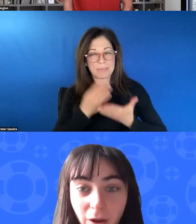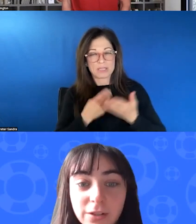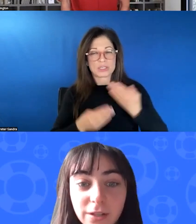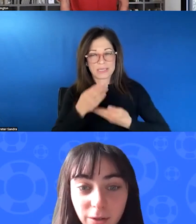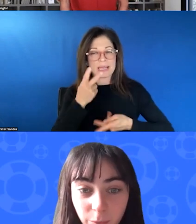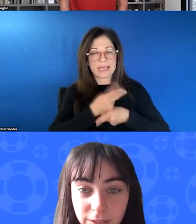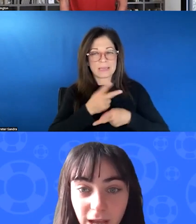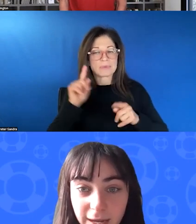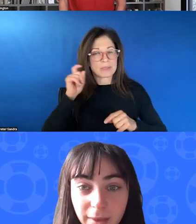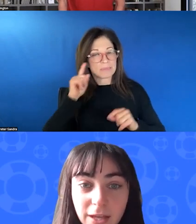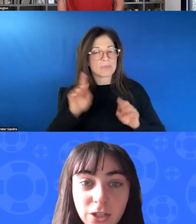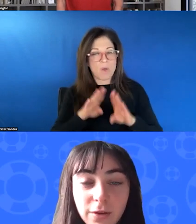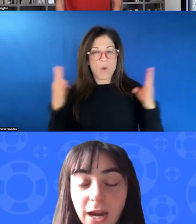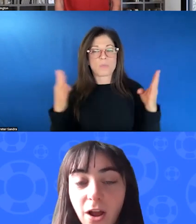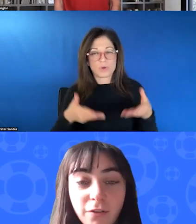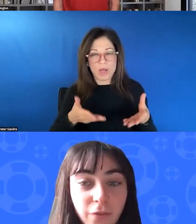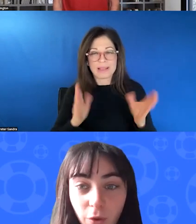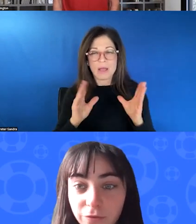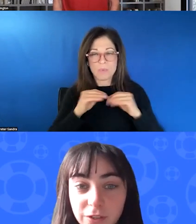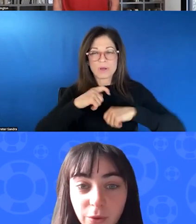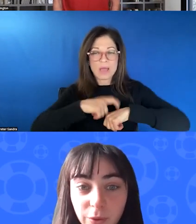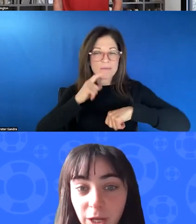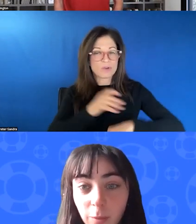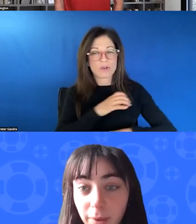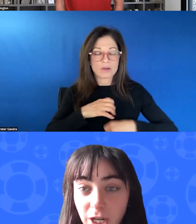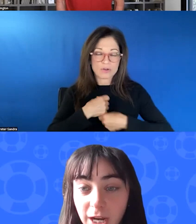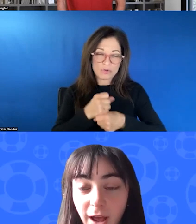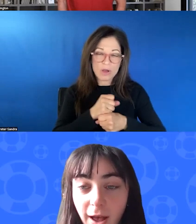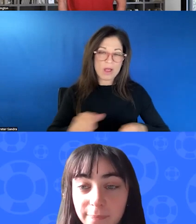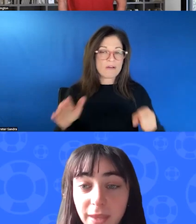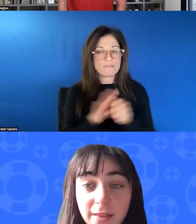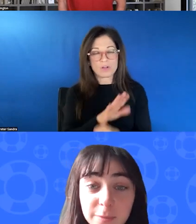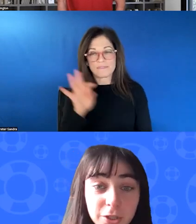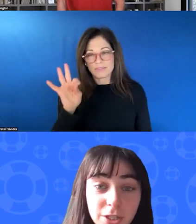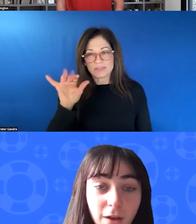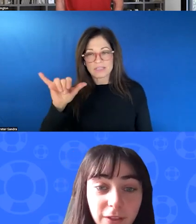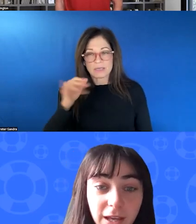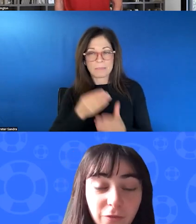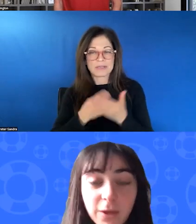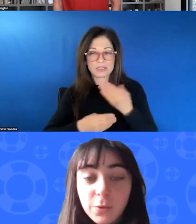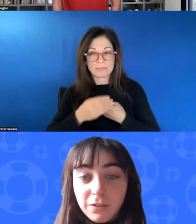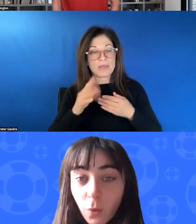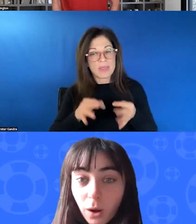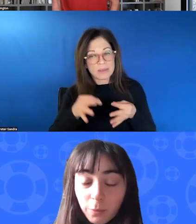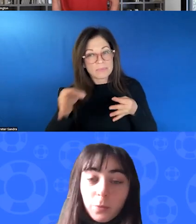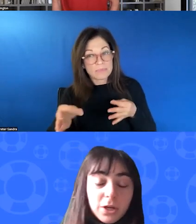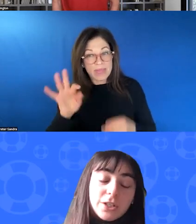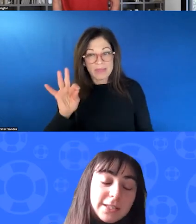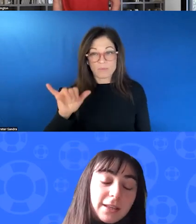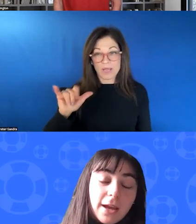CONGRESS MORE TIME. THIS PUSHES OFF THE APPROPRIATION DEADLINE